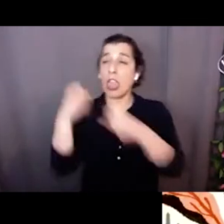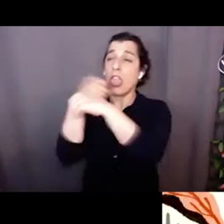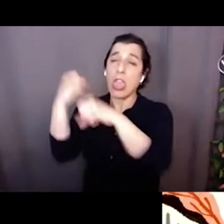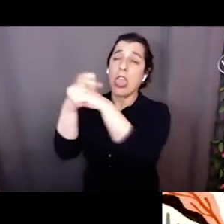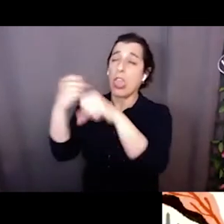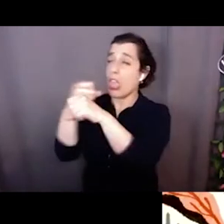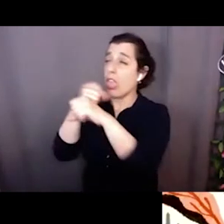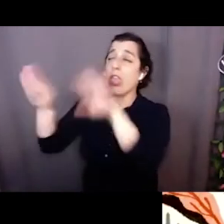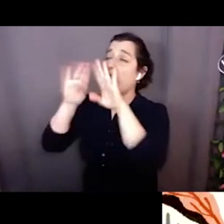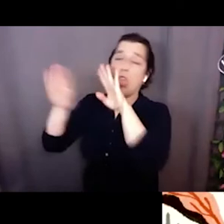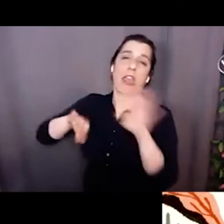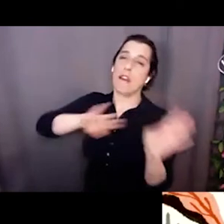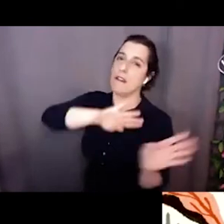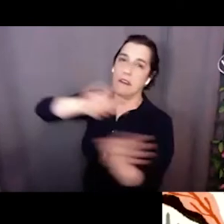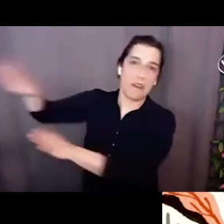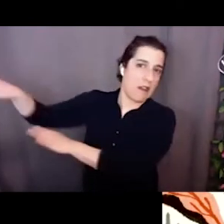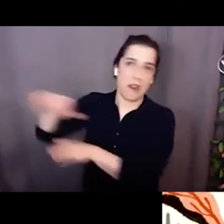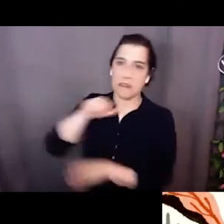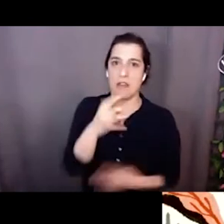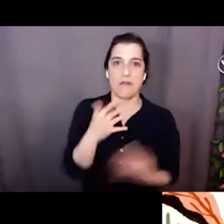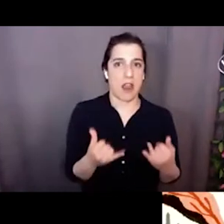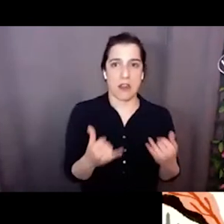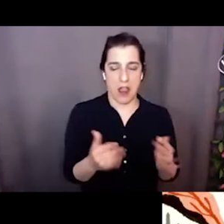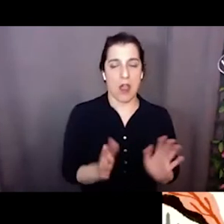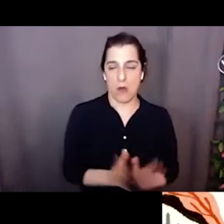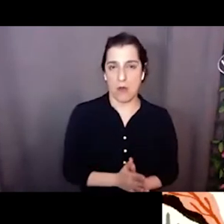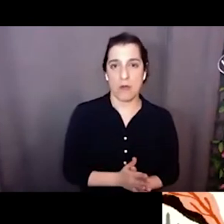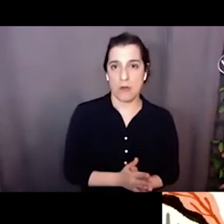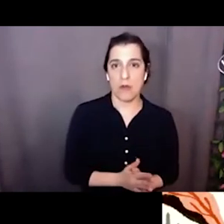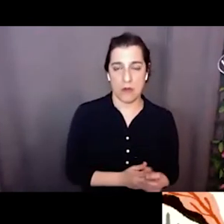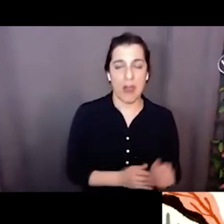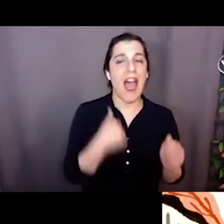And I think that there's a lot that we can come out of this having shaken off.